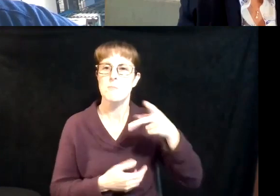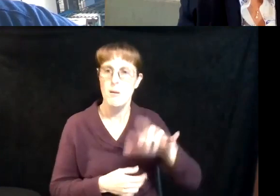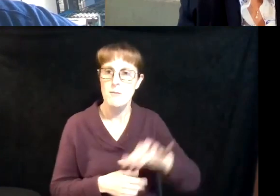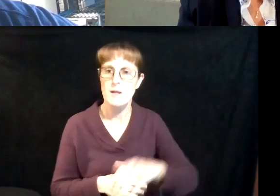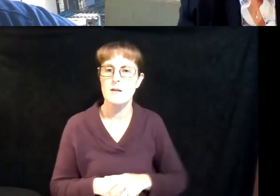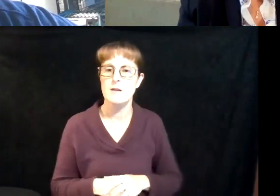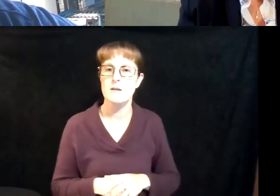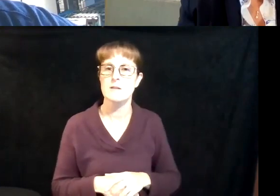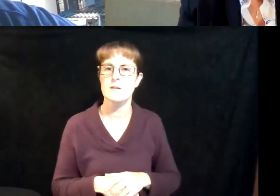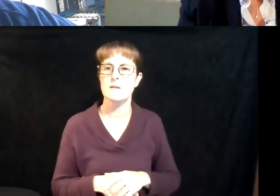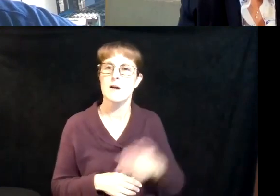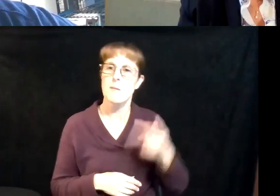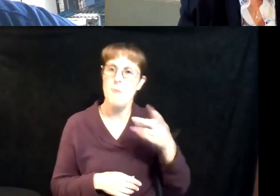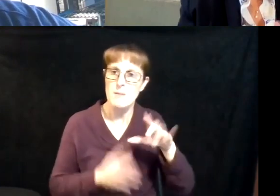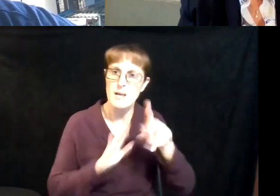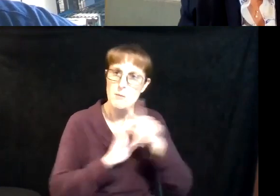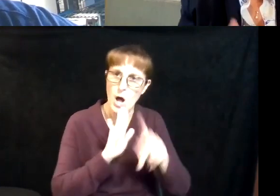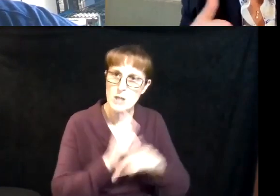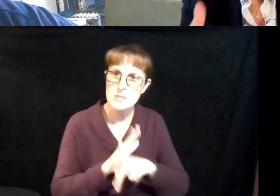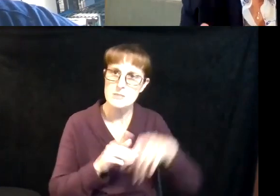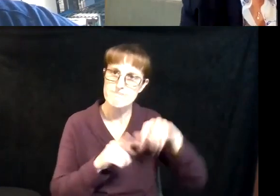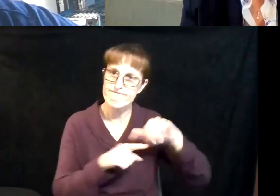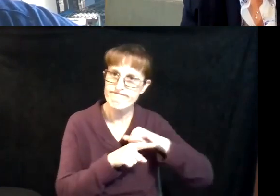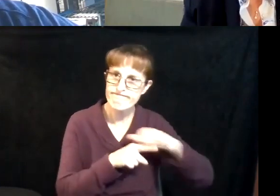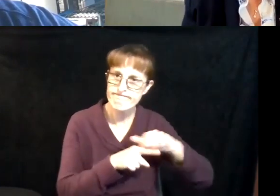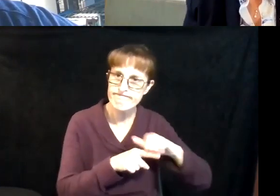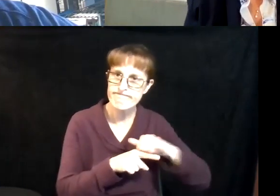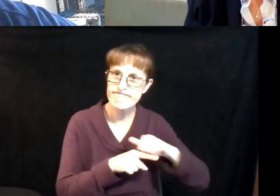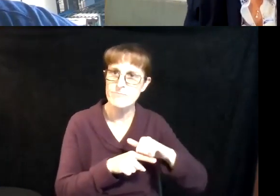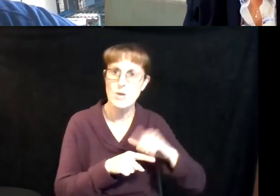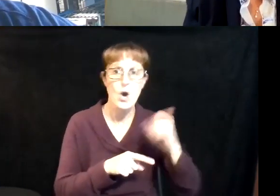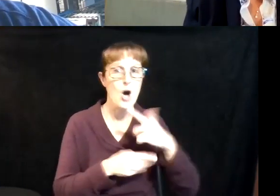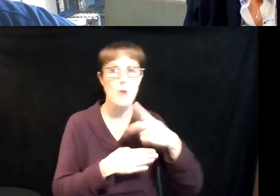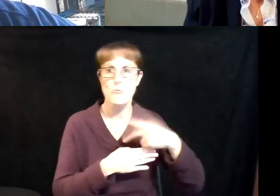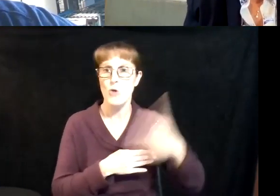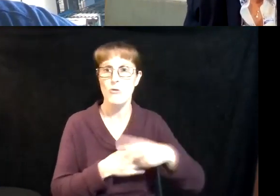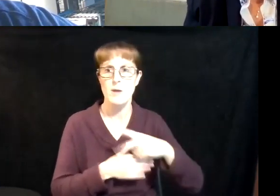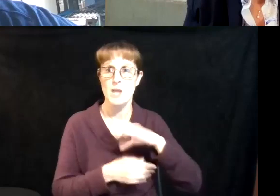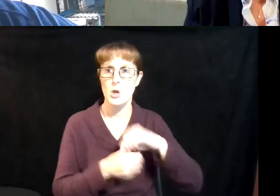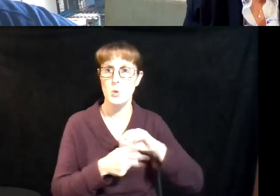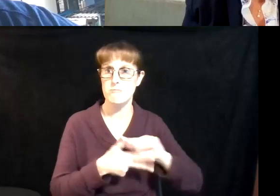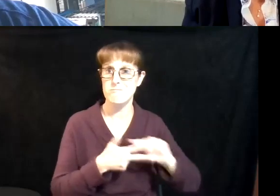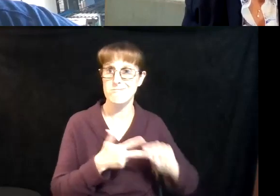and they don't live it and they don't necessarily have what I would